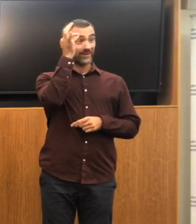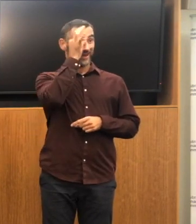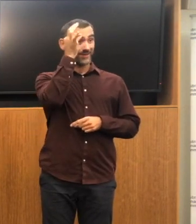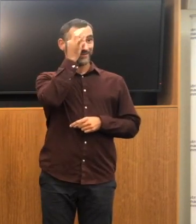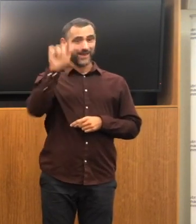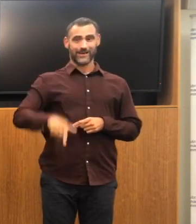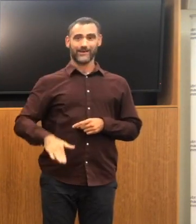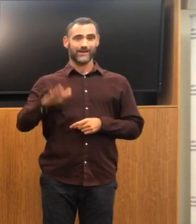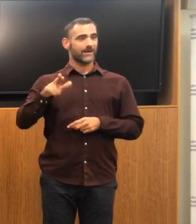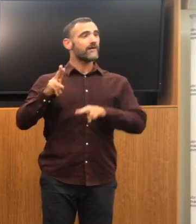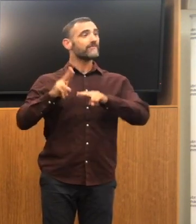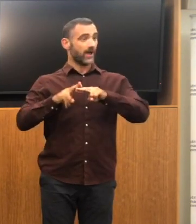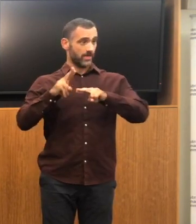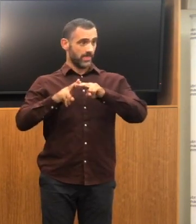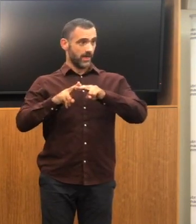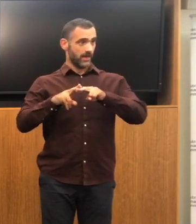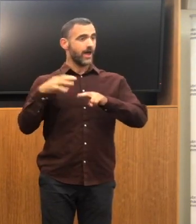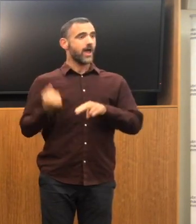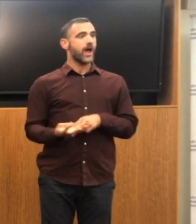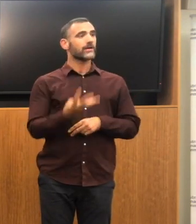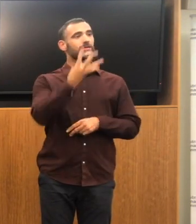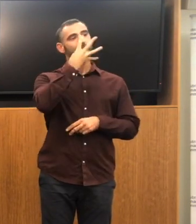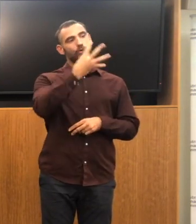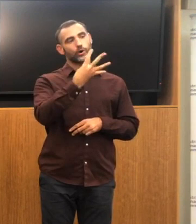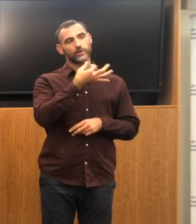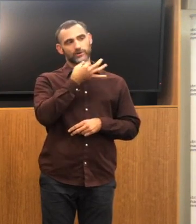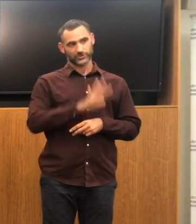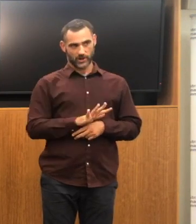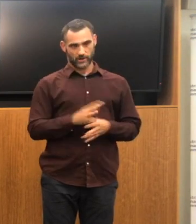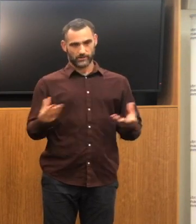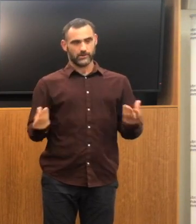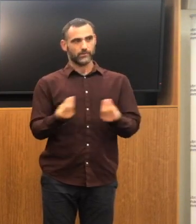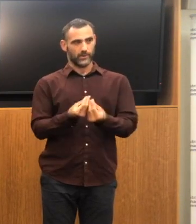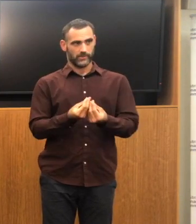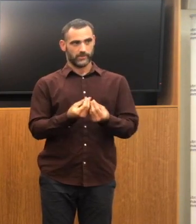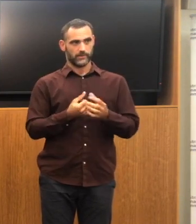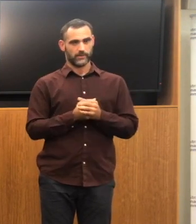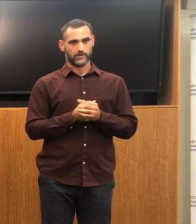of a four-year-old, and he started telling me his story